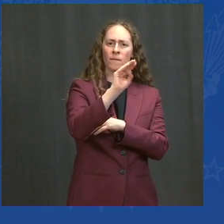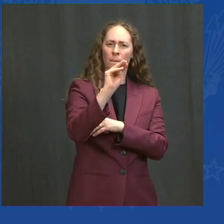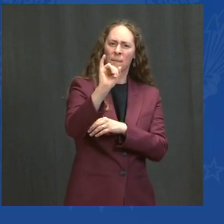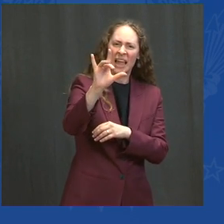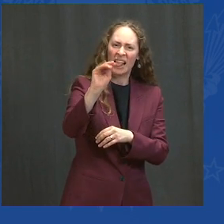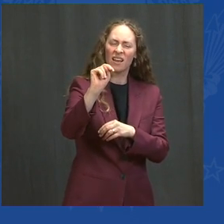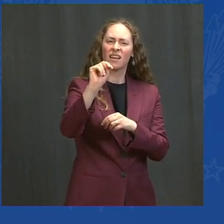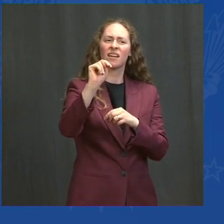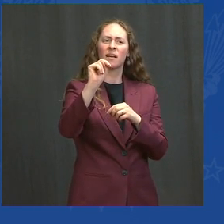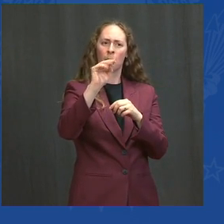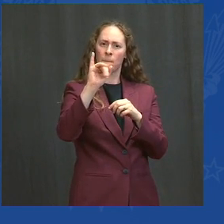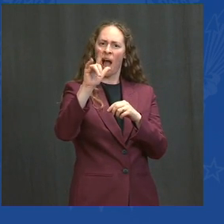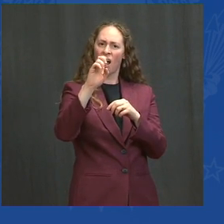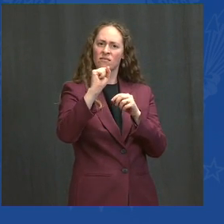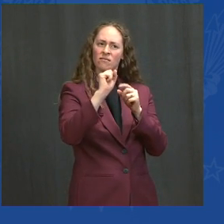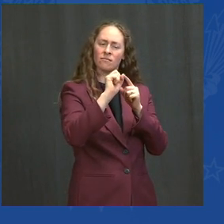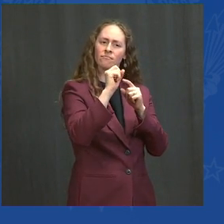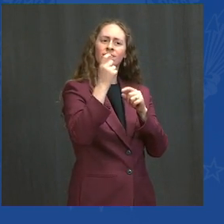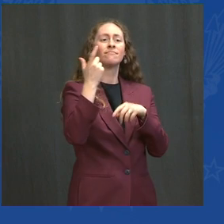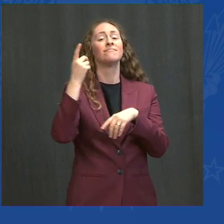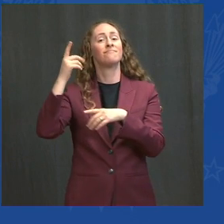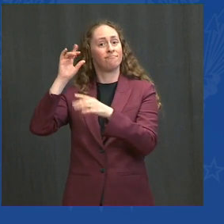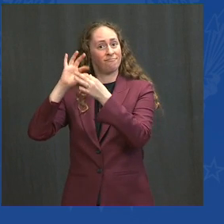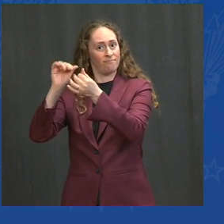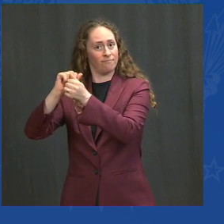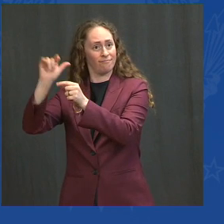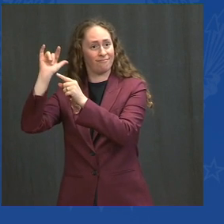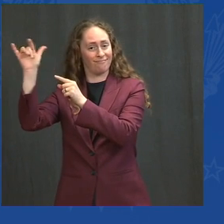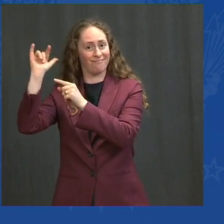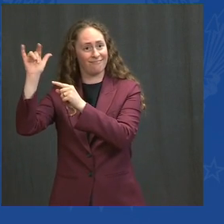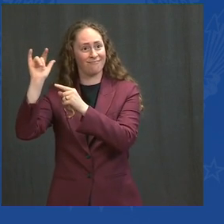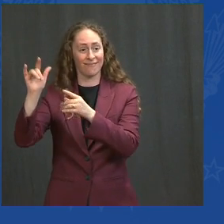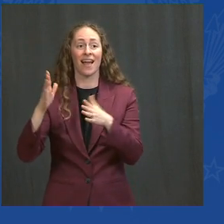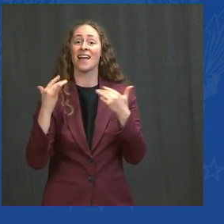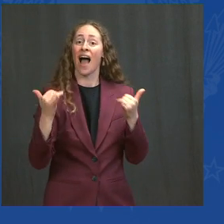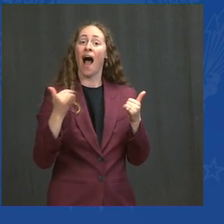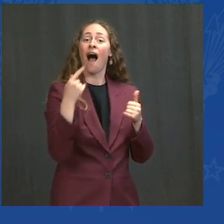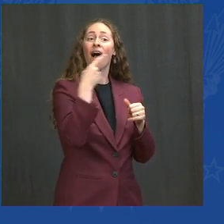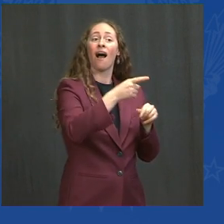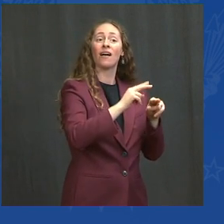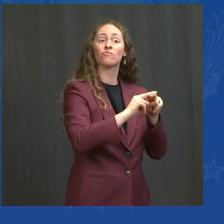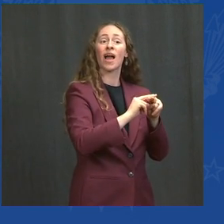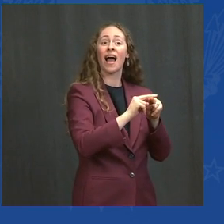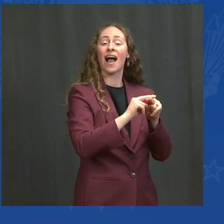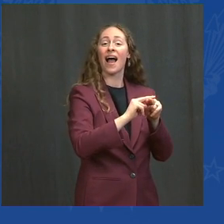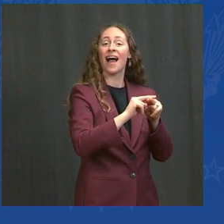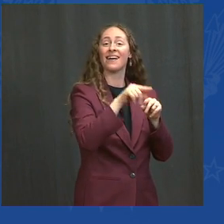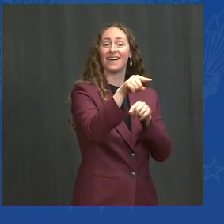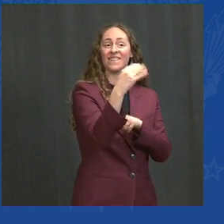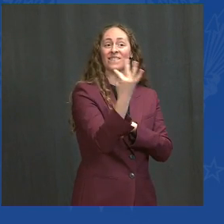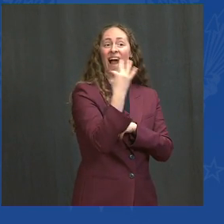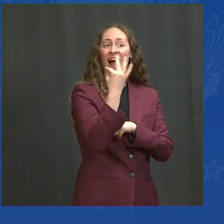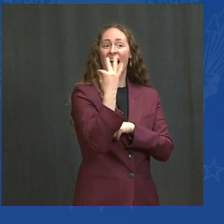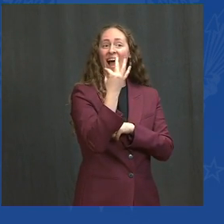And so, I'm getting on the train on that Friday, and these guys who all became my family -- all -- the conductor.